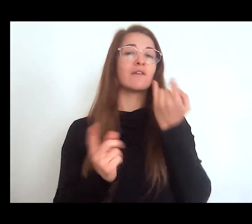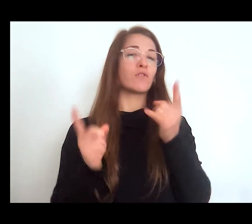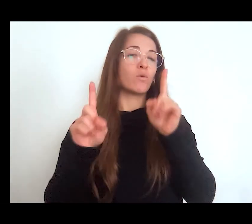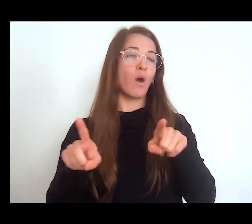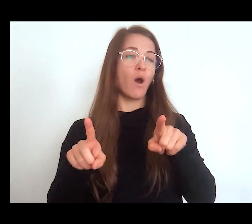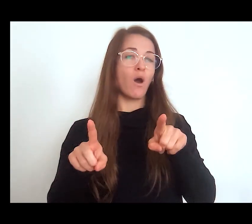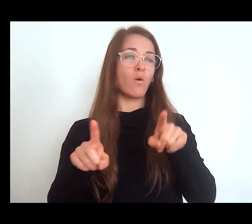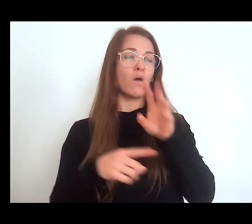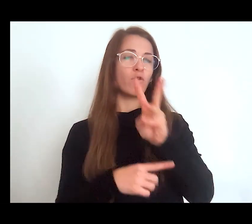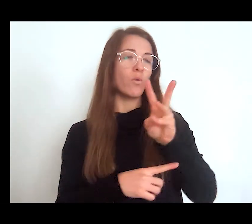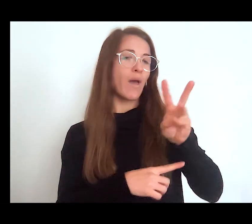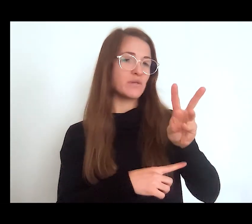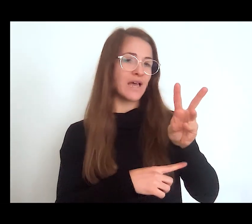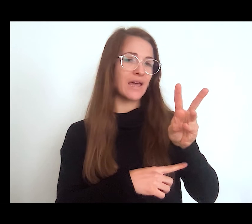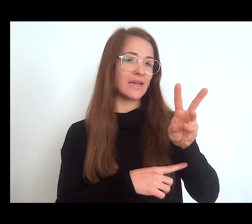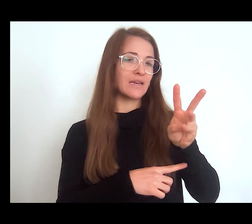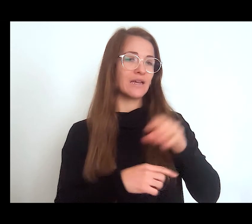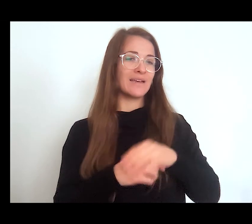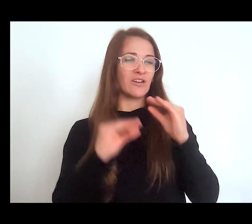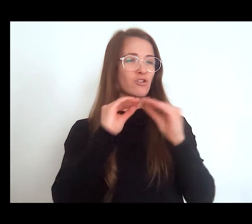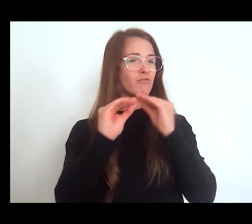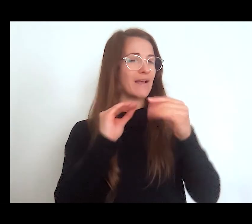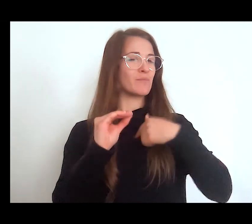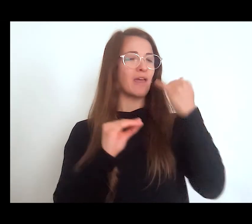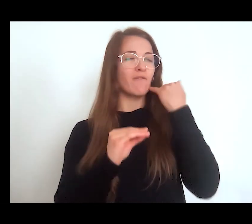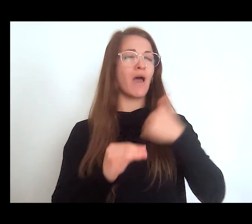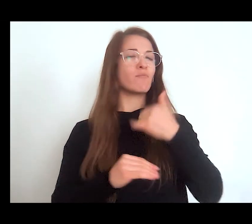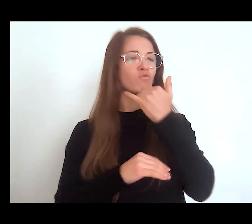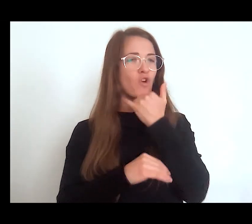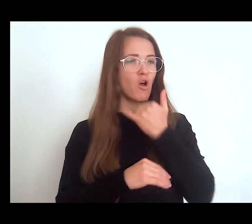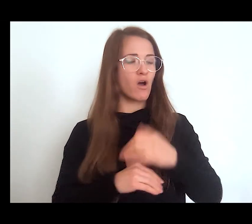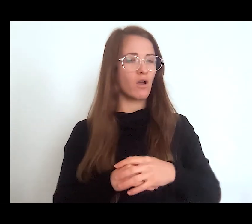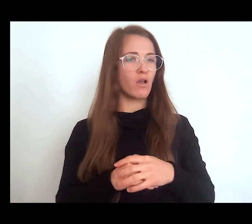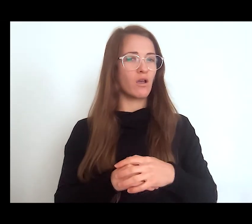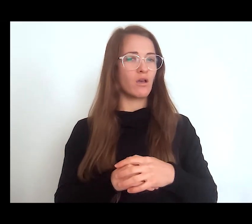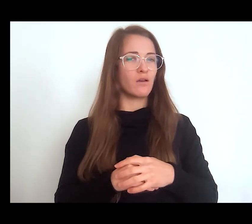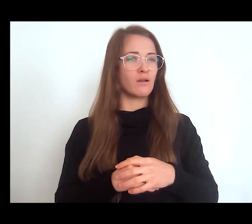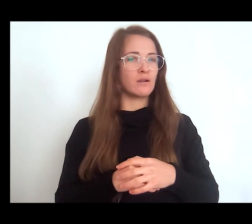THERE ARE NUMEROUS OPPORTUNITIES. THE SITE IS CORRECT ME IF I AM